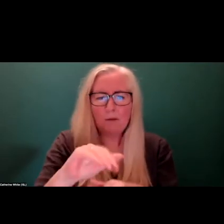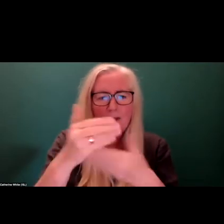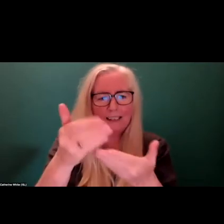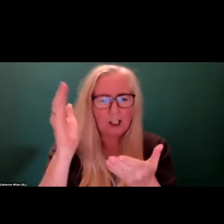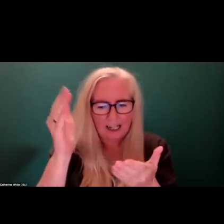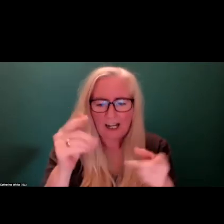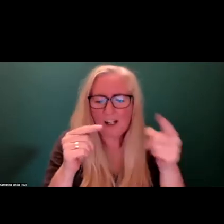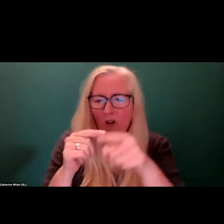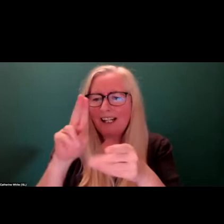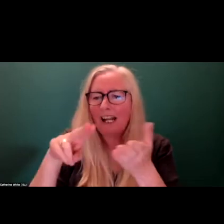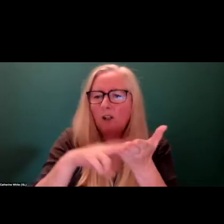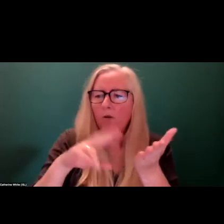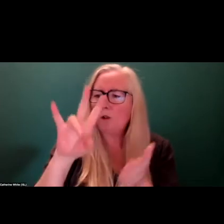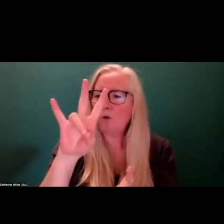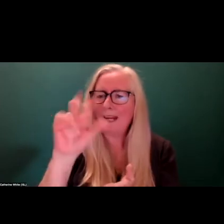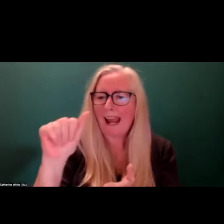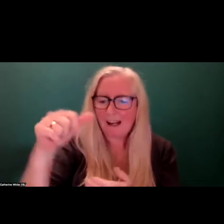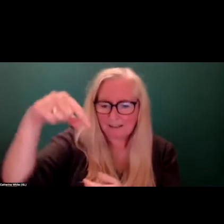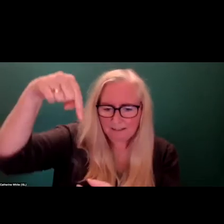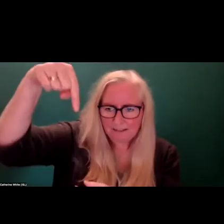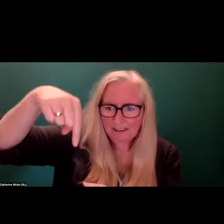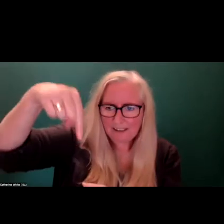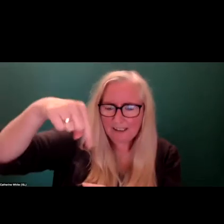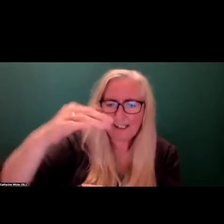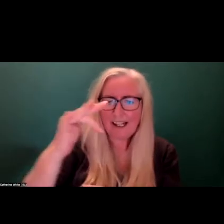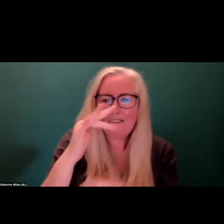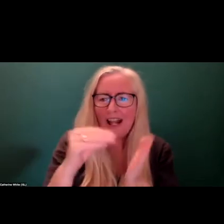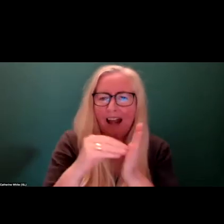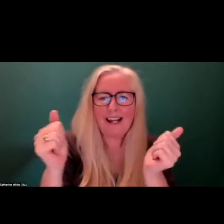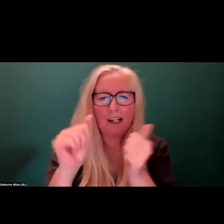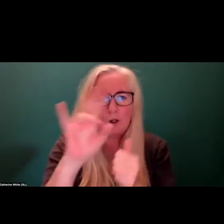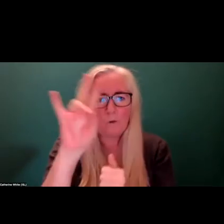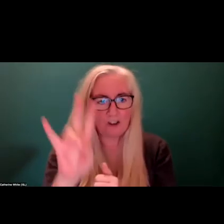And please use the Q&A button on your screen if you'd like to send us in a question for that.